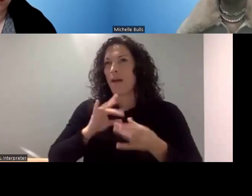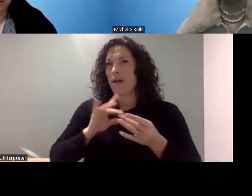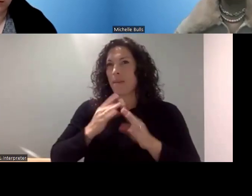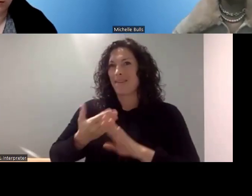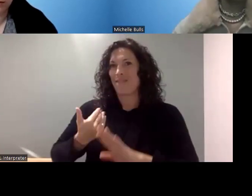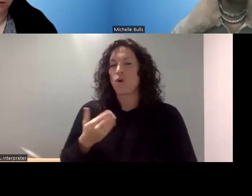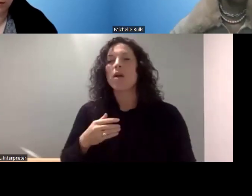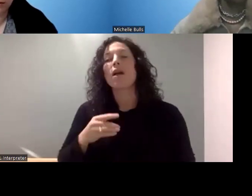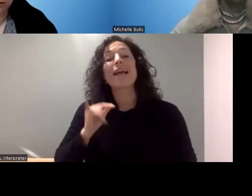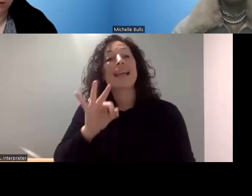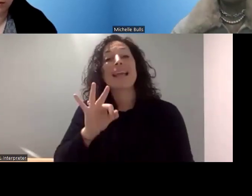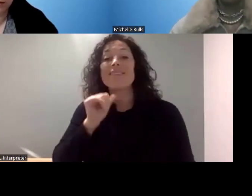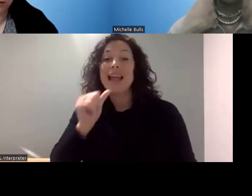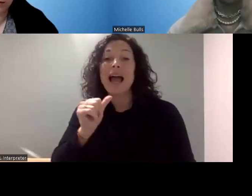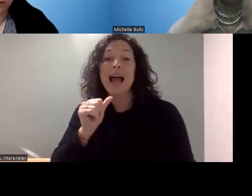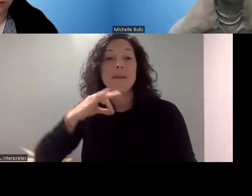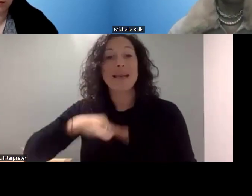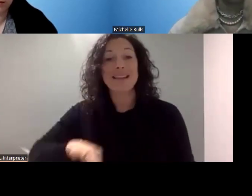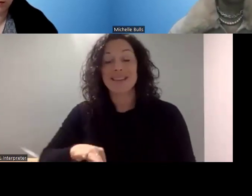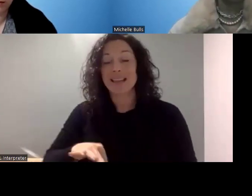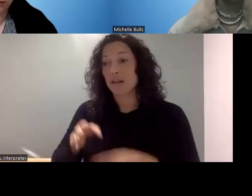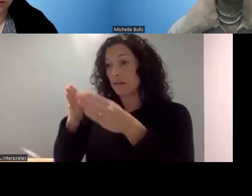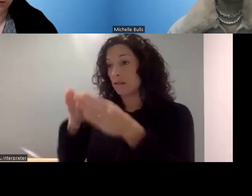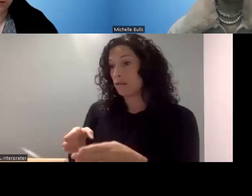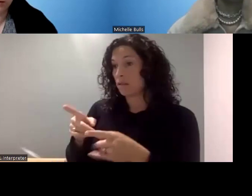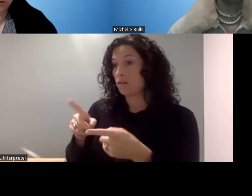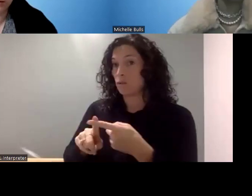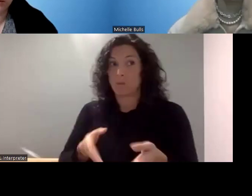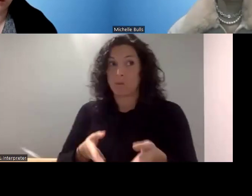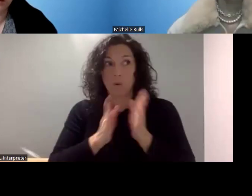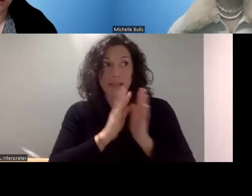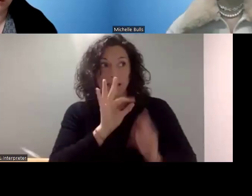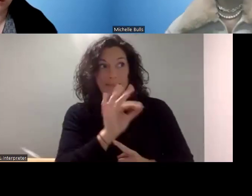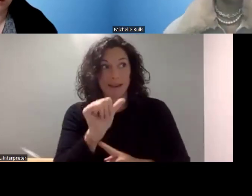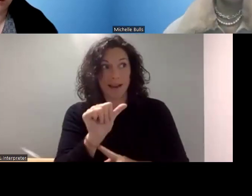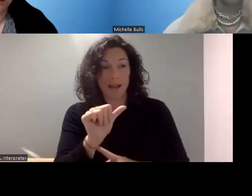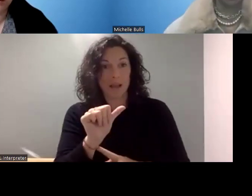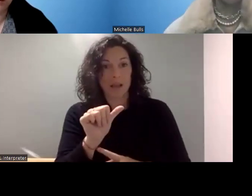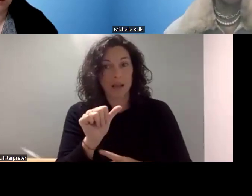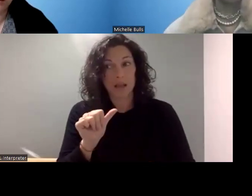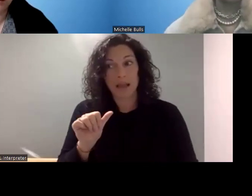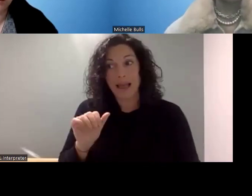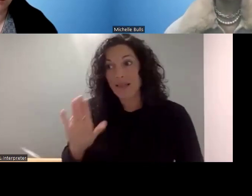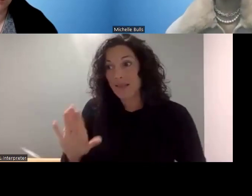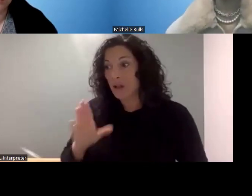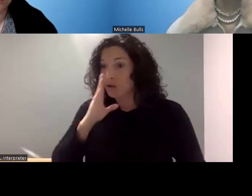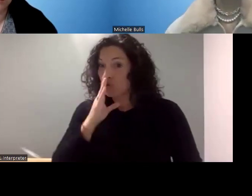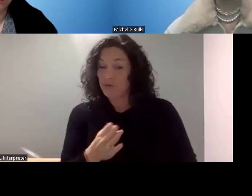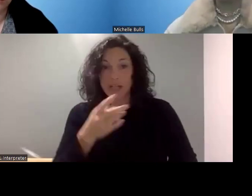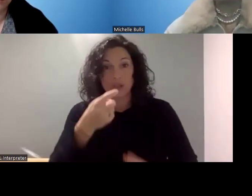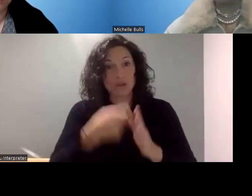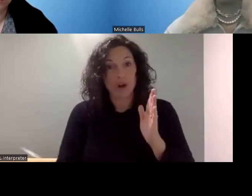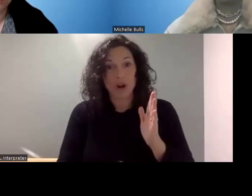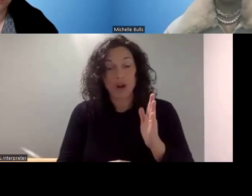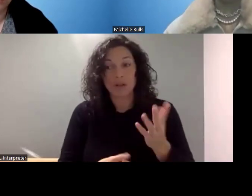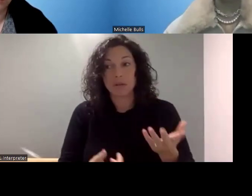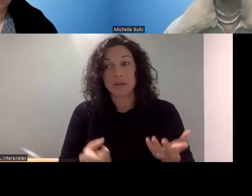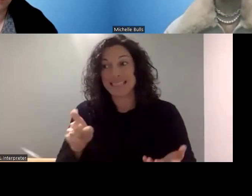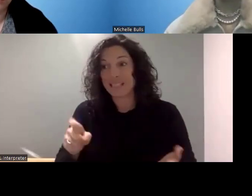If it's not beneficial for the entity to request F&A, and they're direct-charging everything, they need to be direct-charging everything,